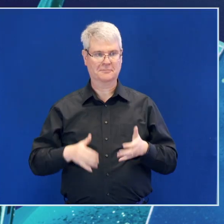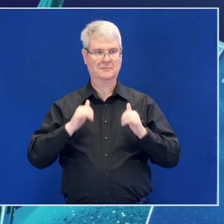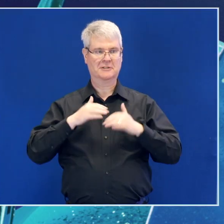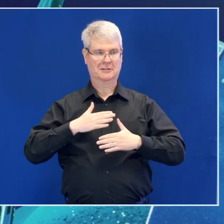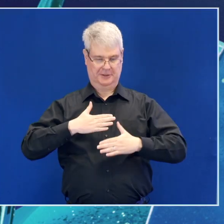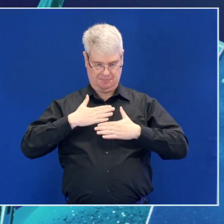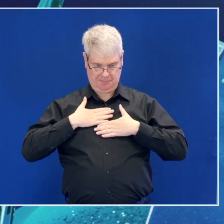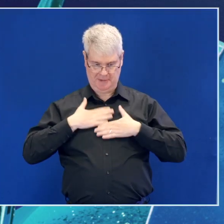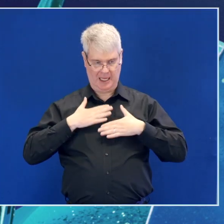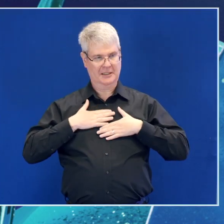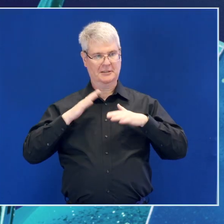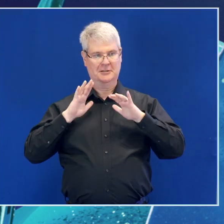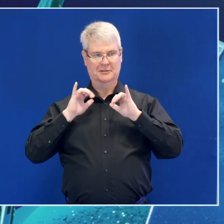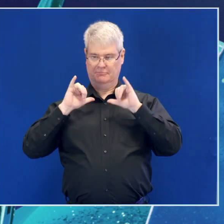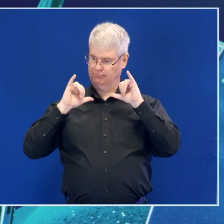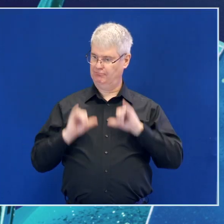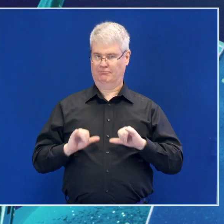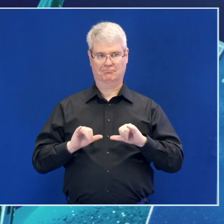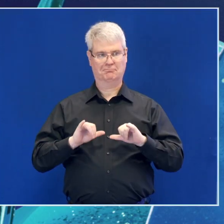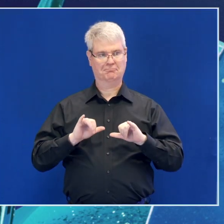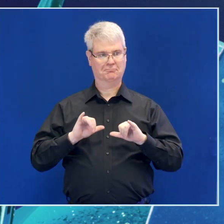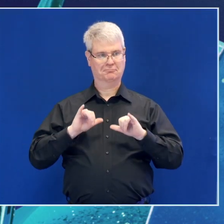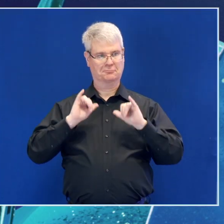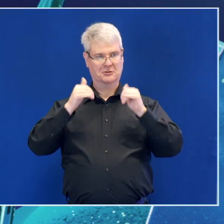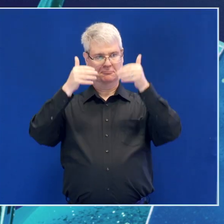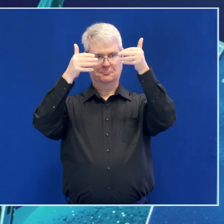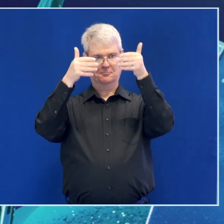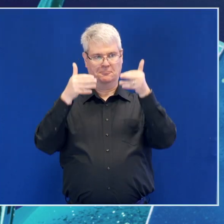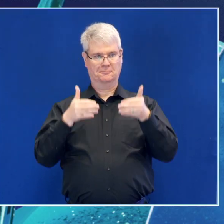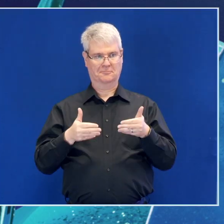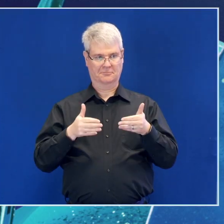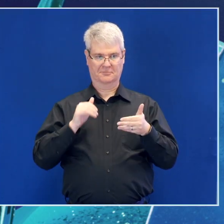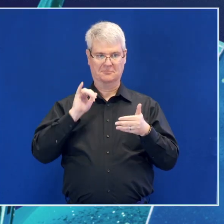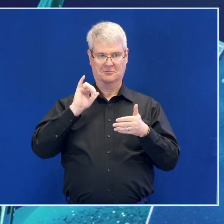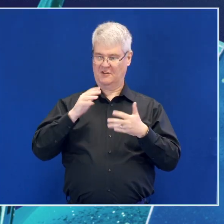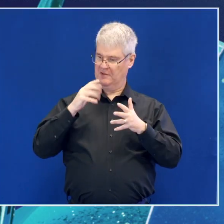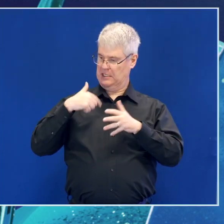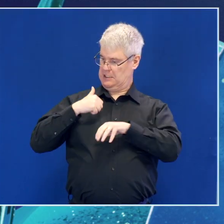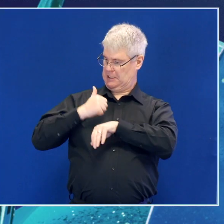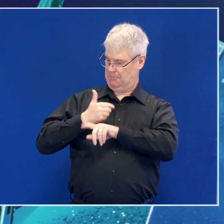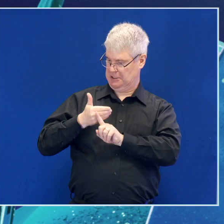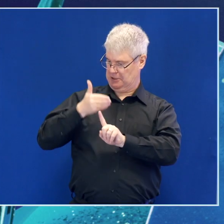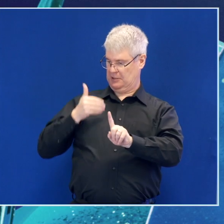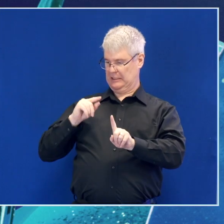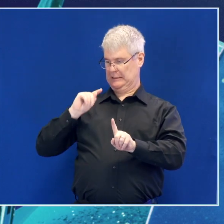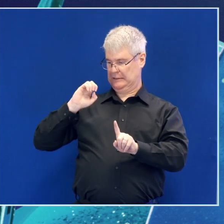reformat it into a template that all the team uses, and it creates it for me.